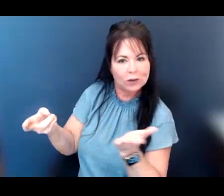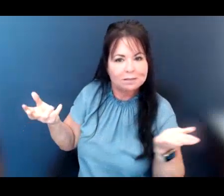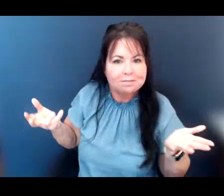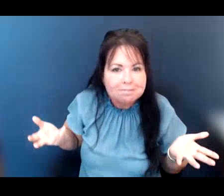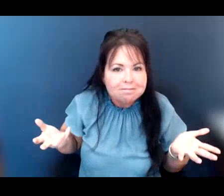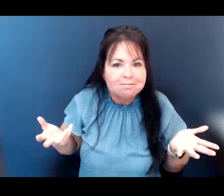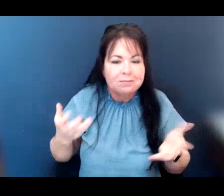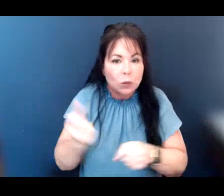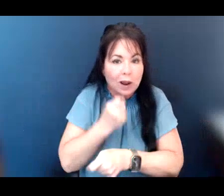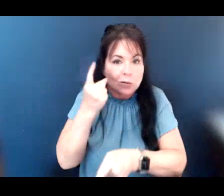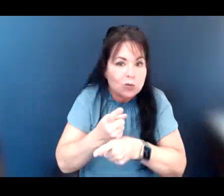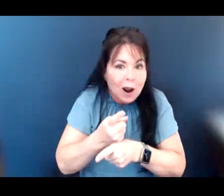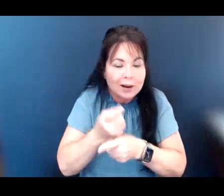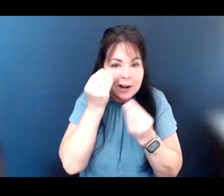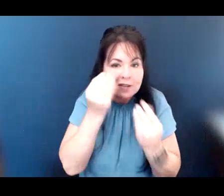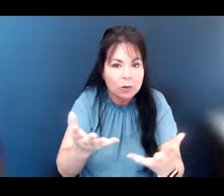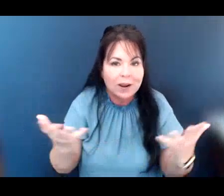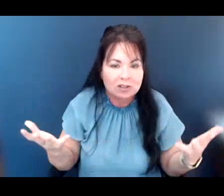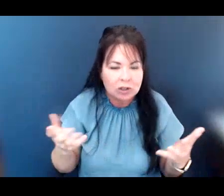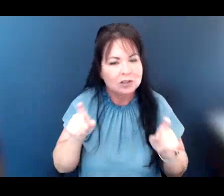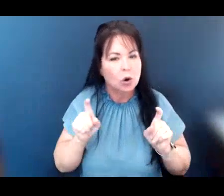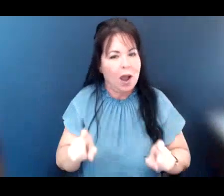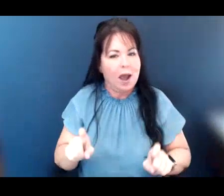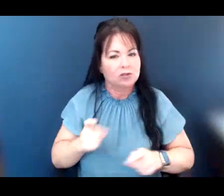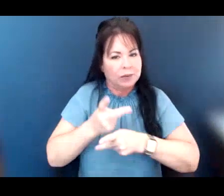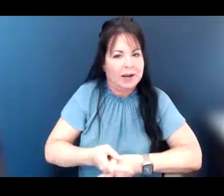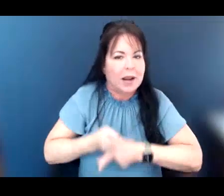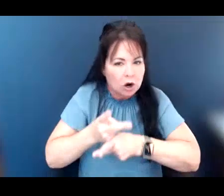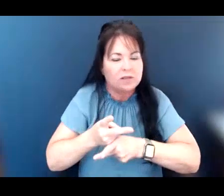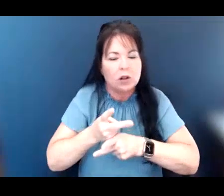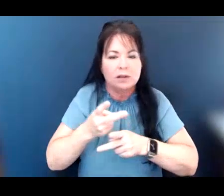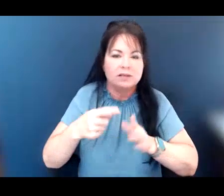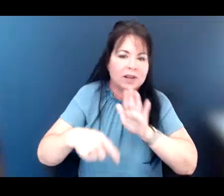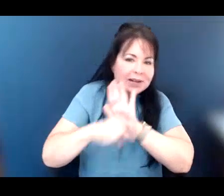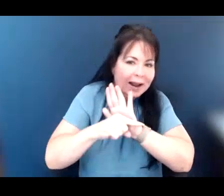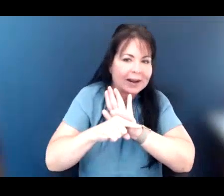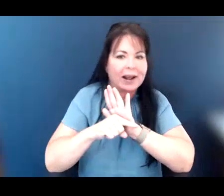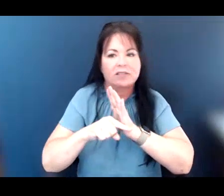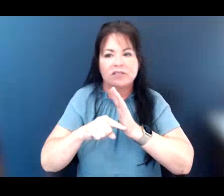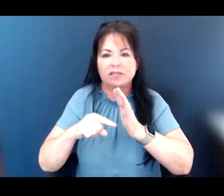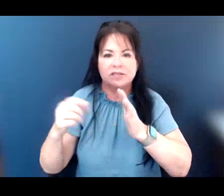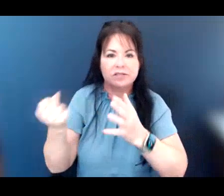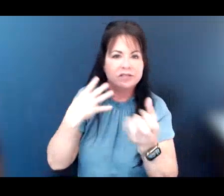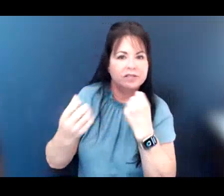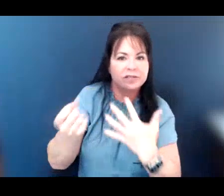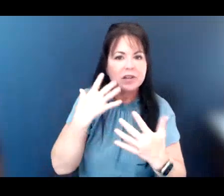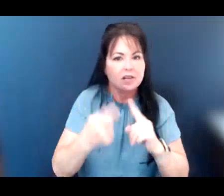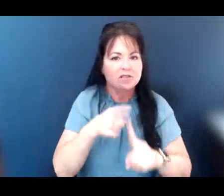careful of those stereotypes and negative things that exist out there. The final thing I wanted to say on this,